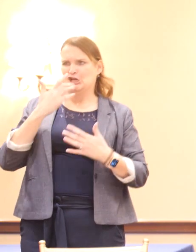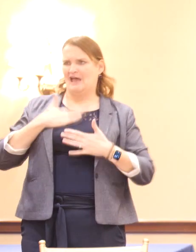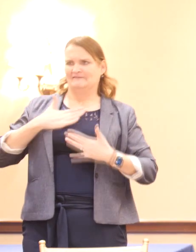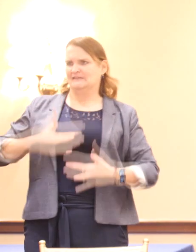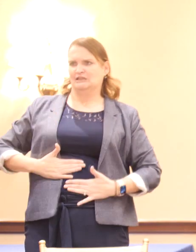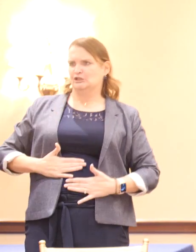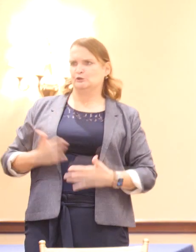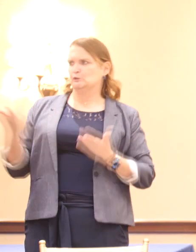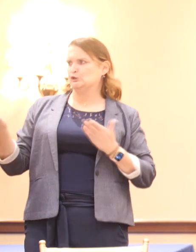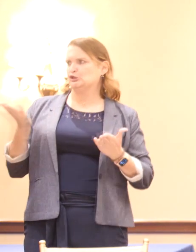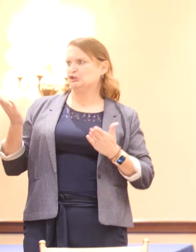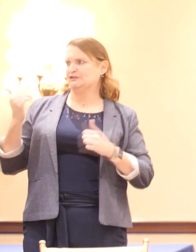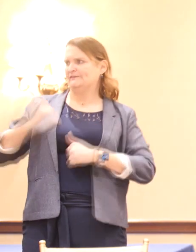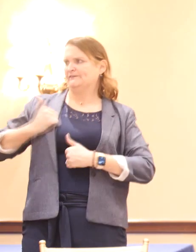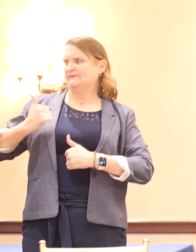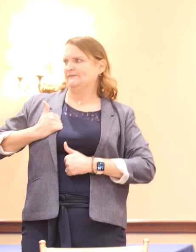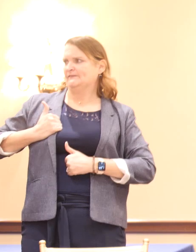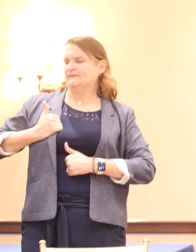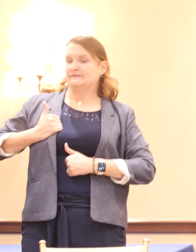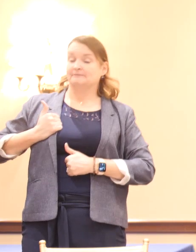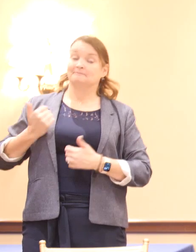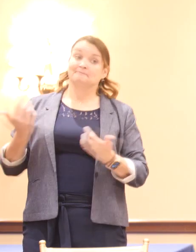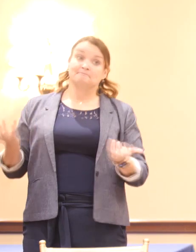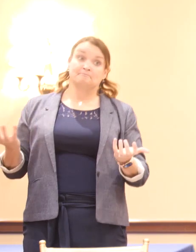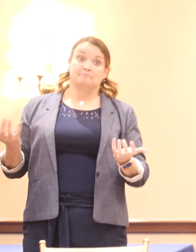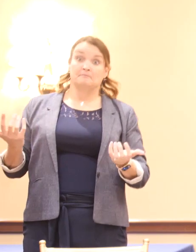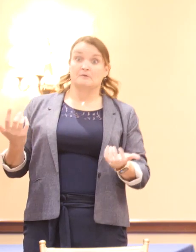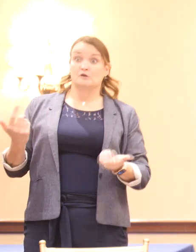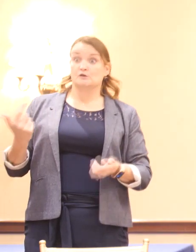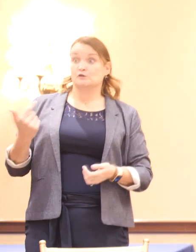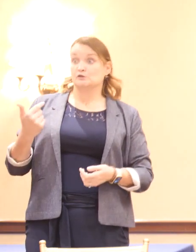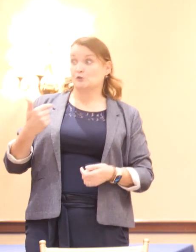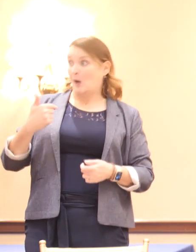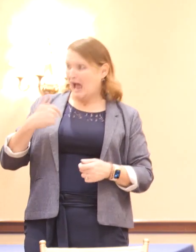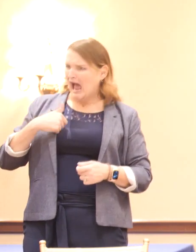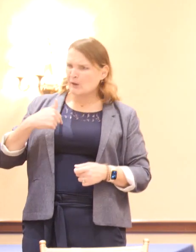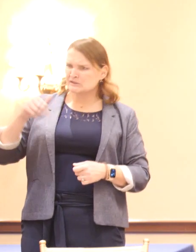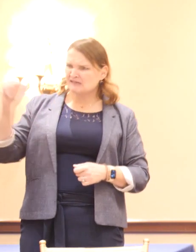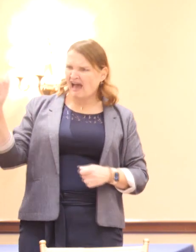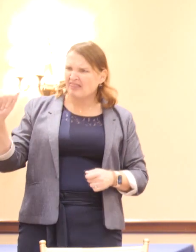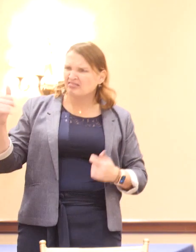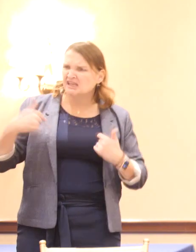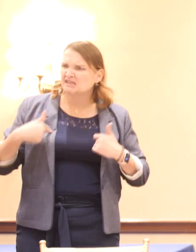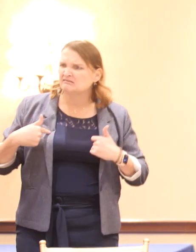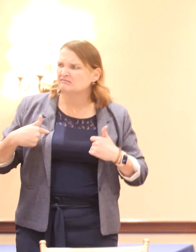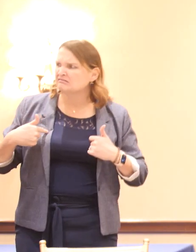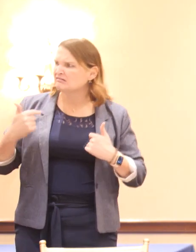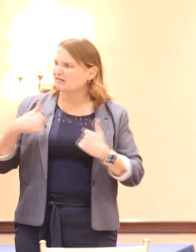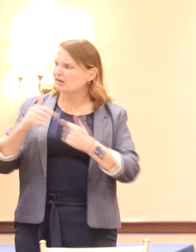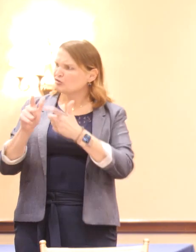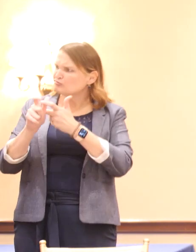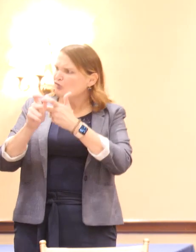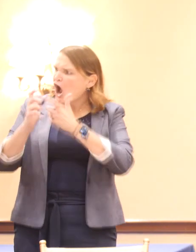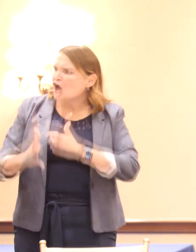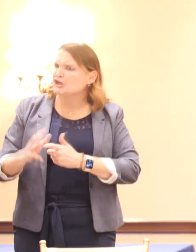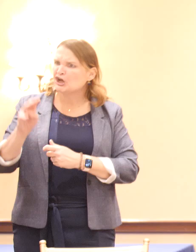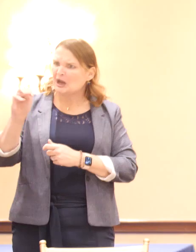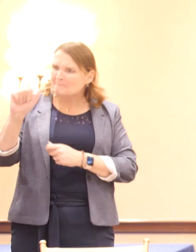I mean I was an athlete. I was a marathon runner. I was all kinds of things,